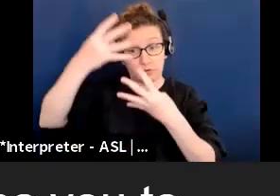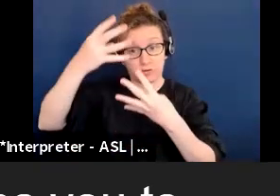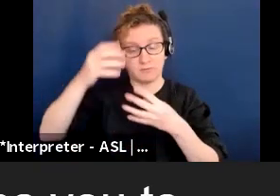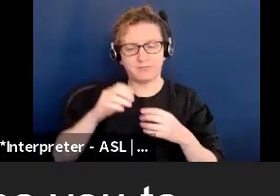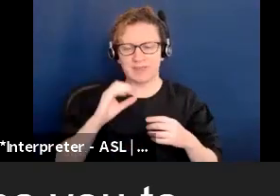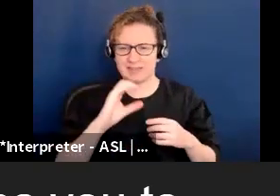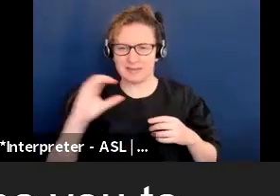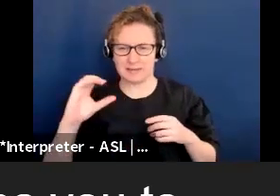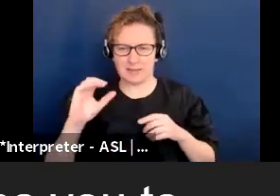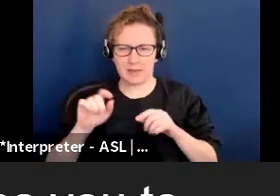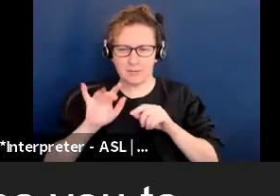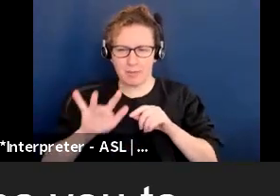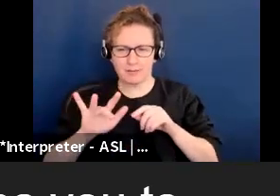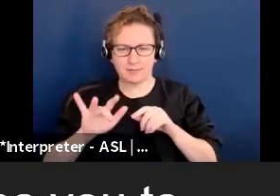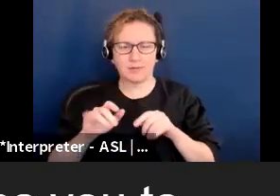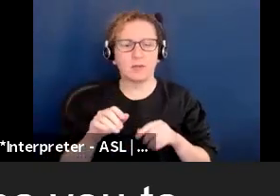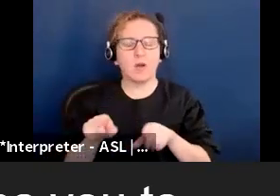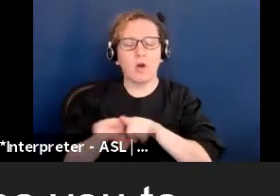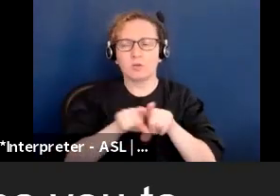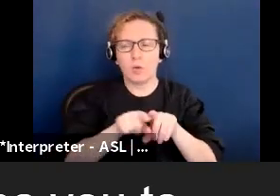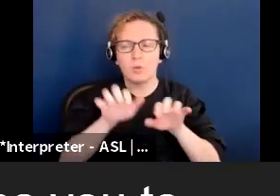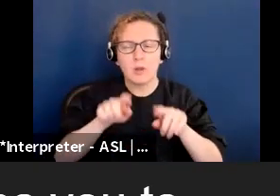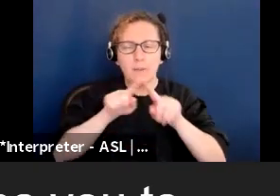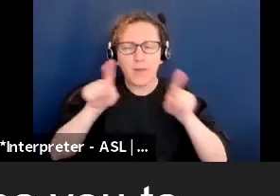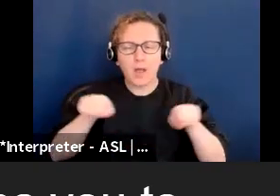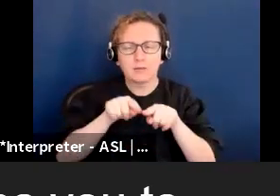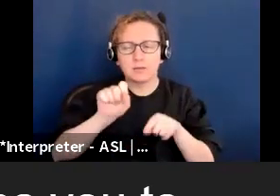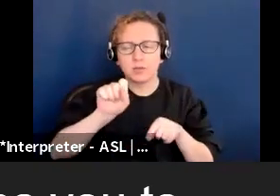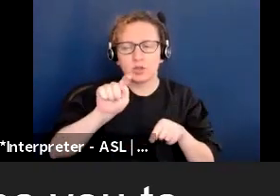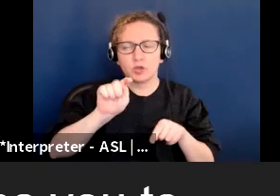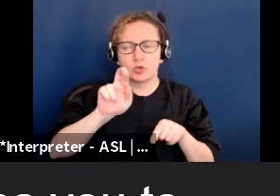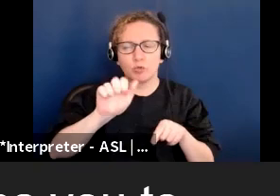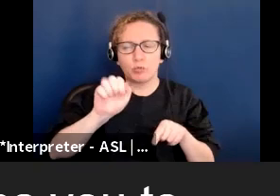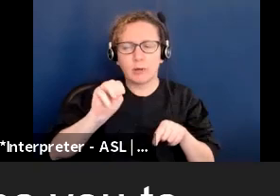this StreamText link that is provided in the chat box. If you have a comment to share,